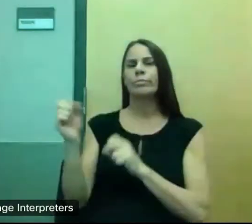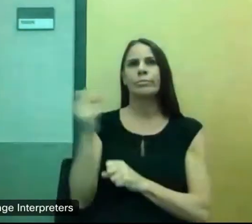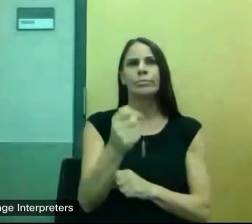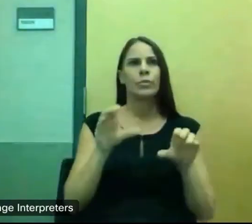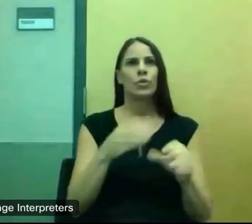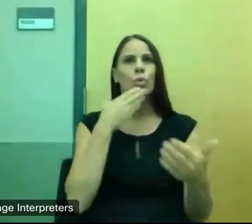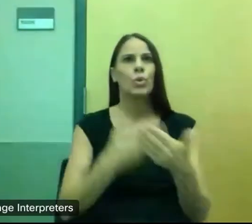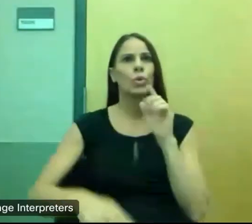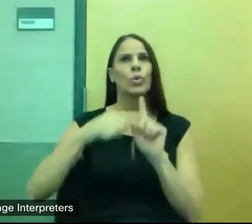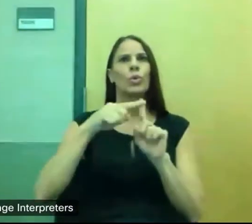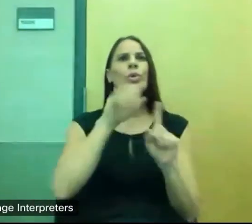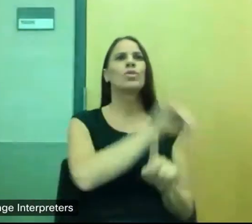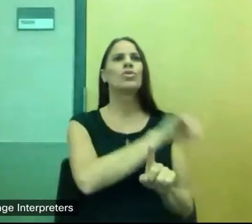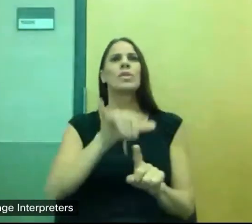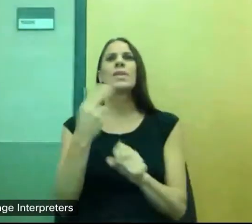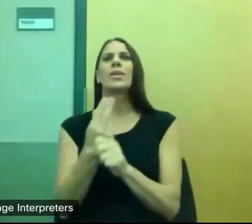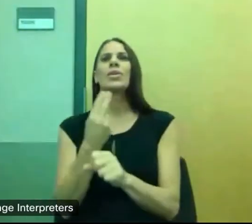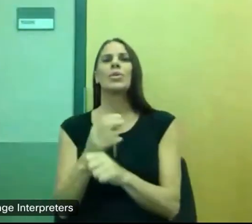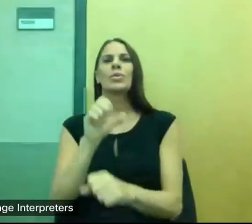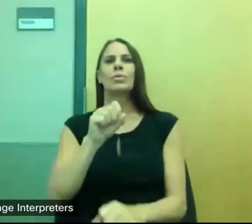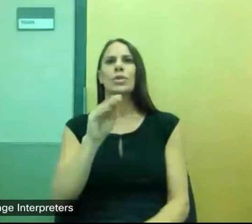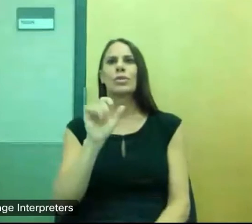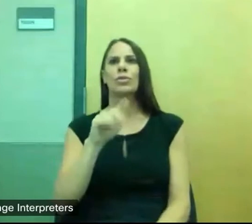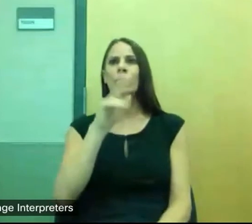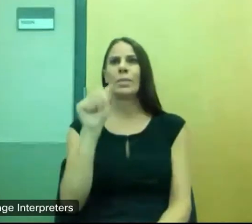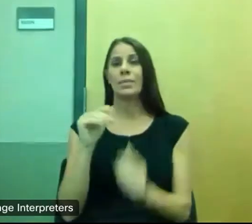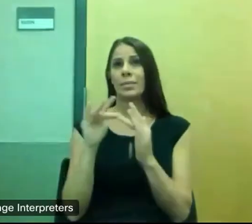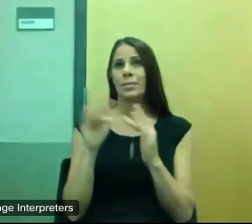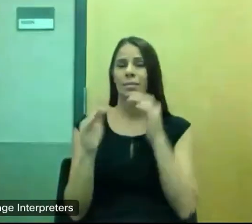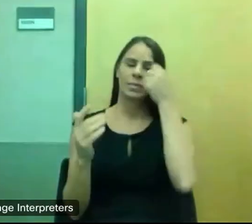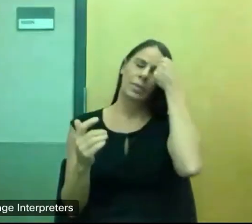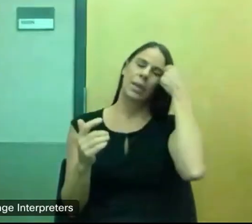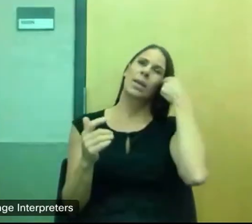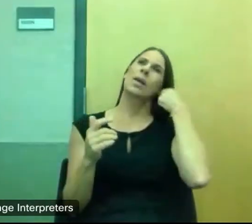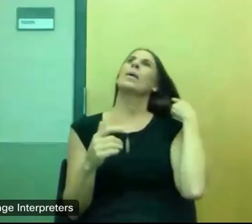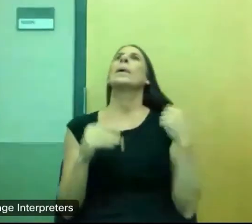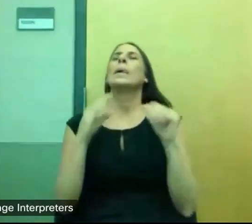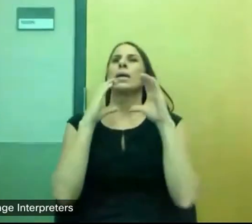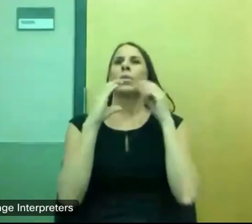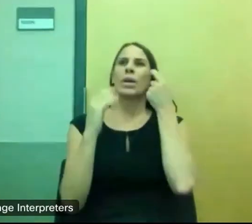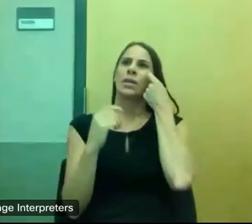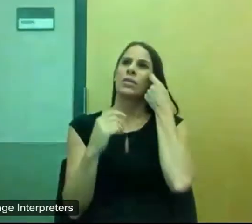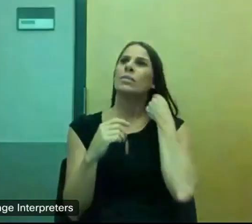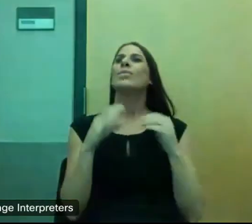the social, the social media contacts. Um. But really that communications is about knowing